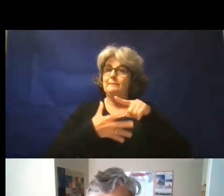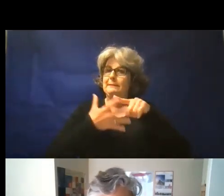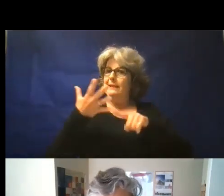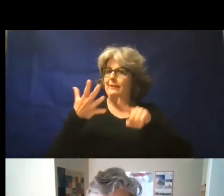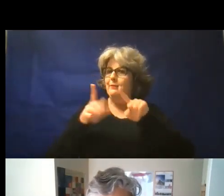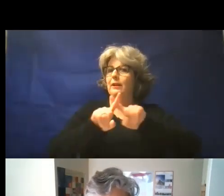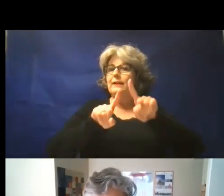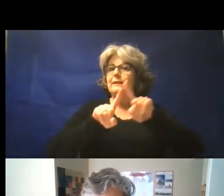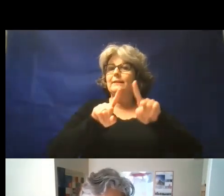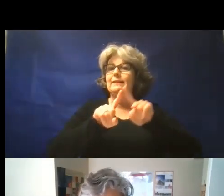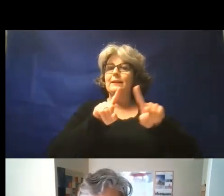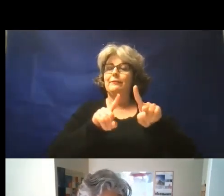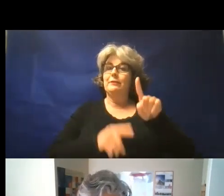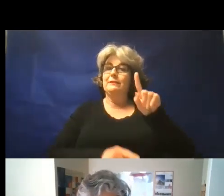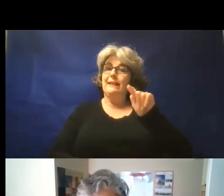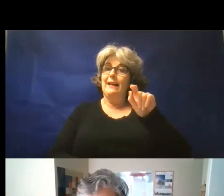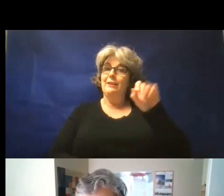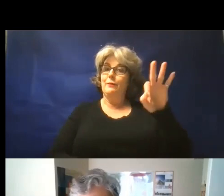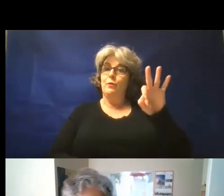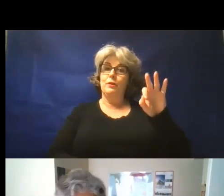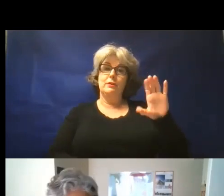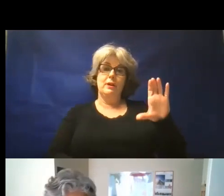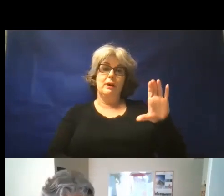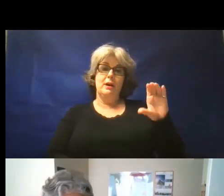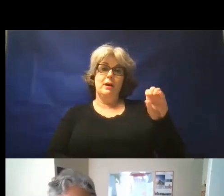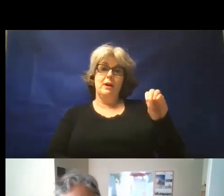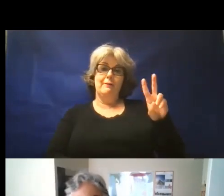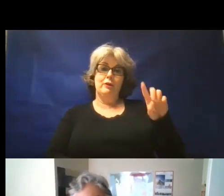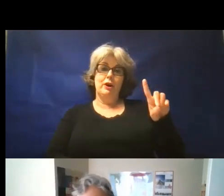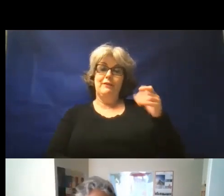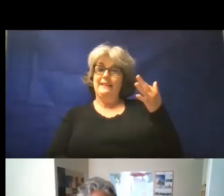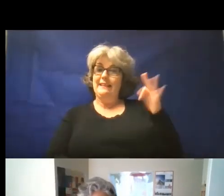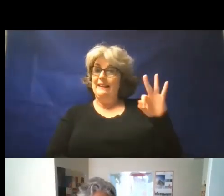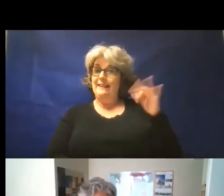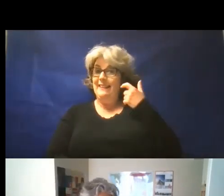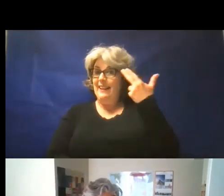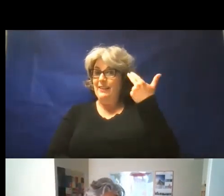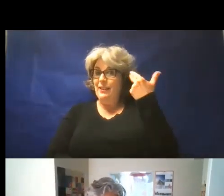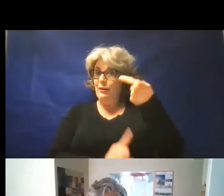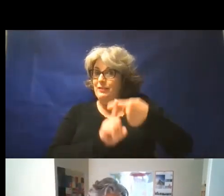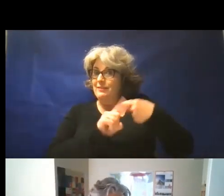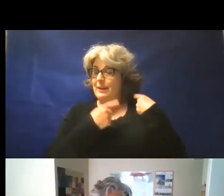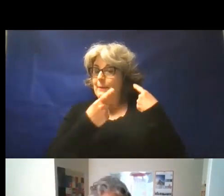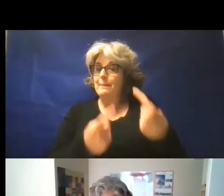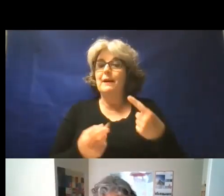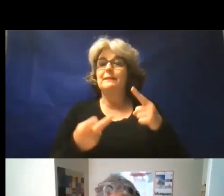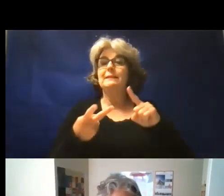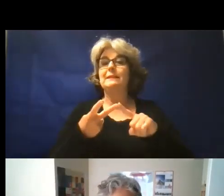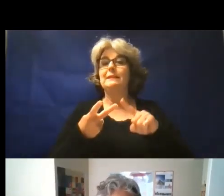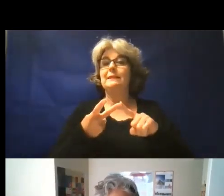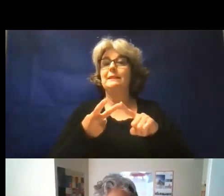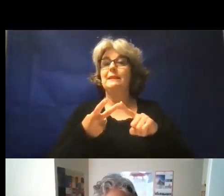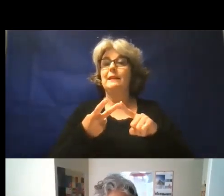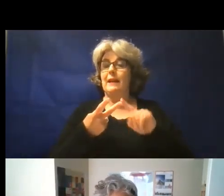task force for COVID-19 for the last 13 months and also the founding member of the travel